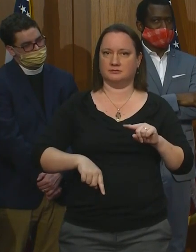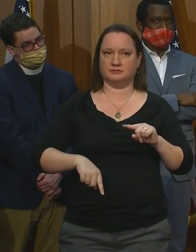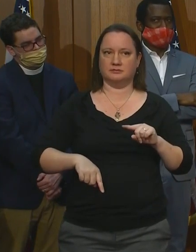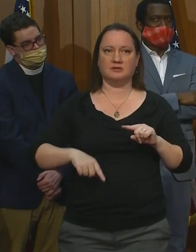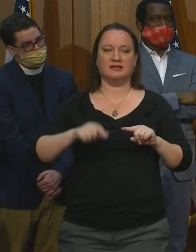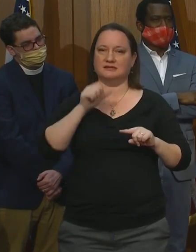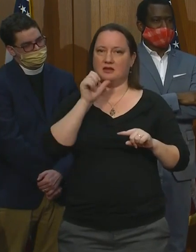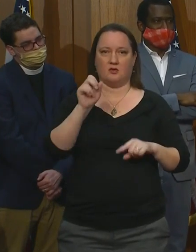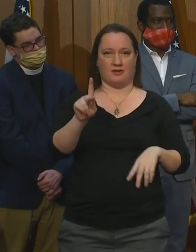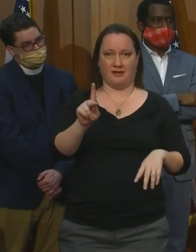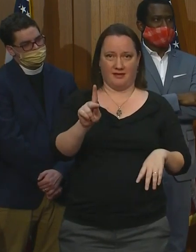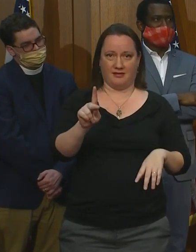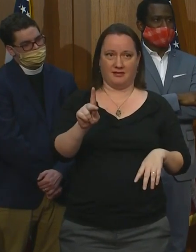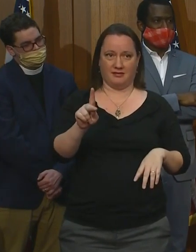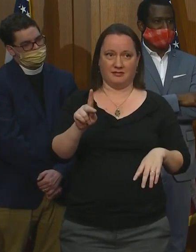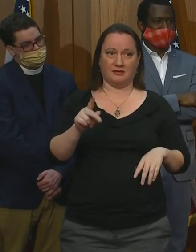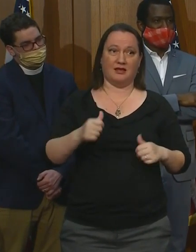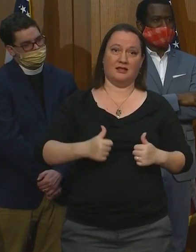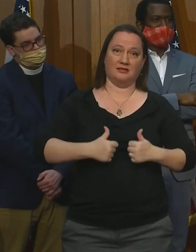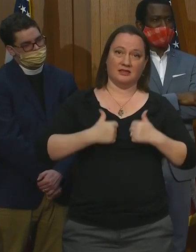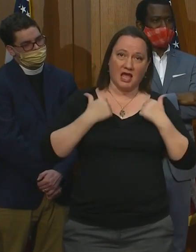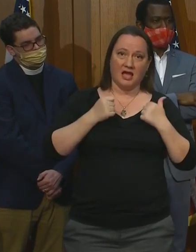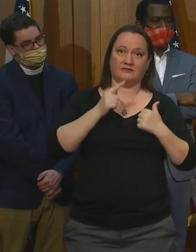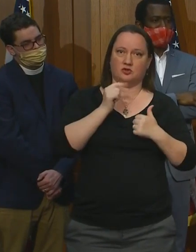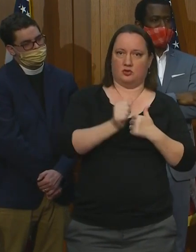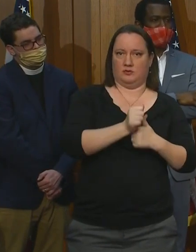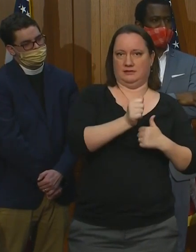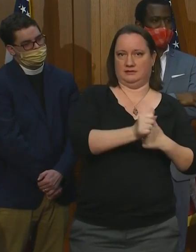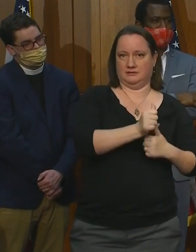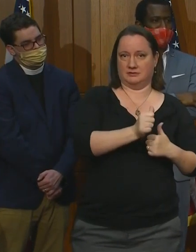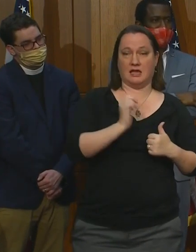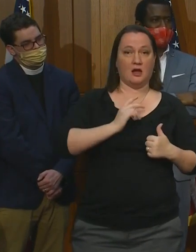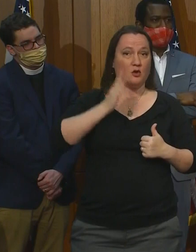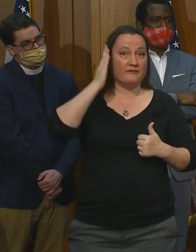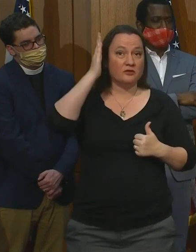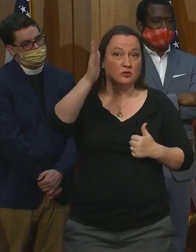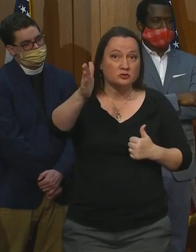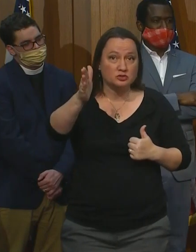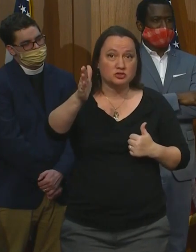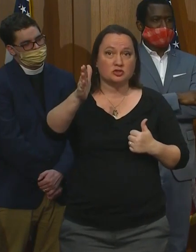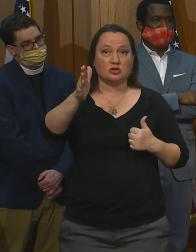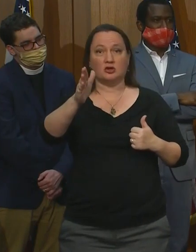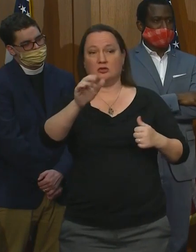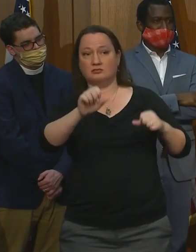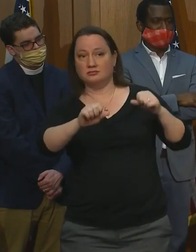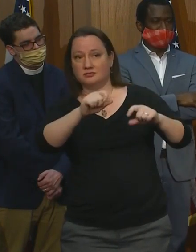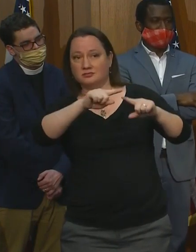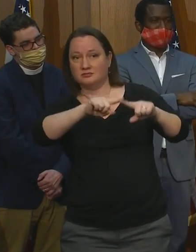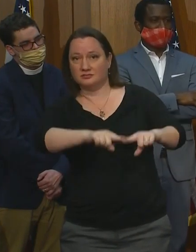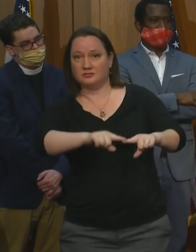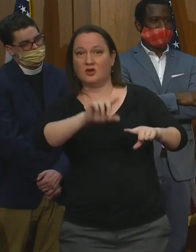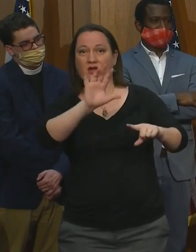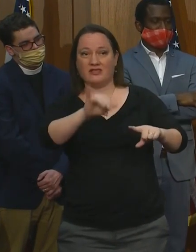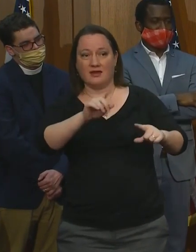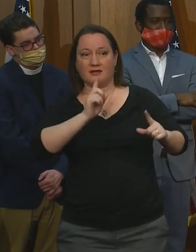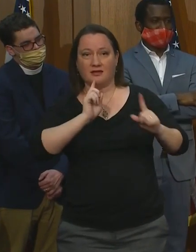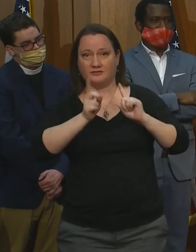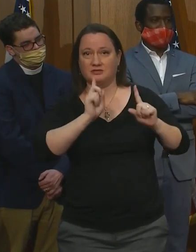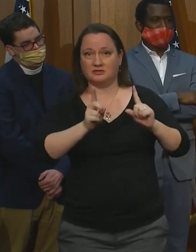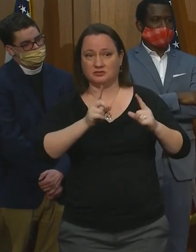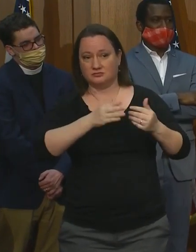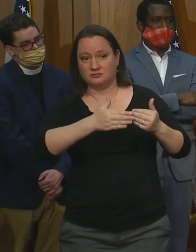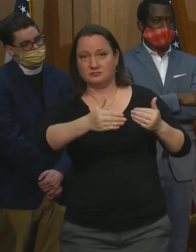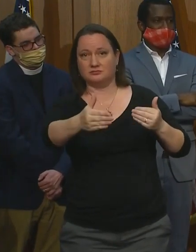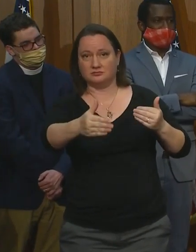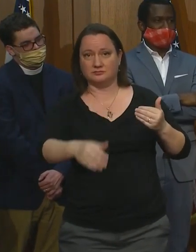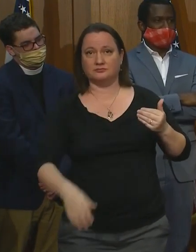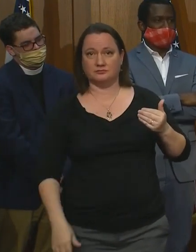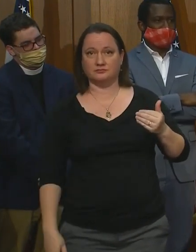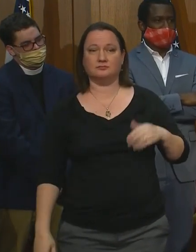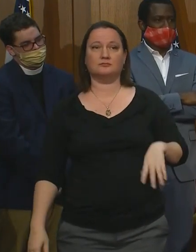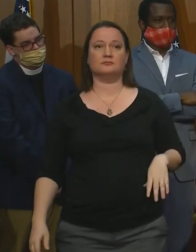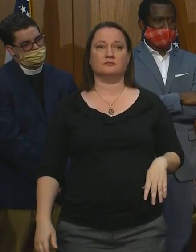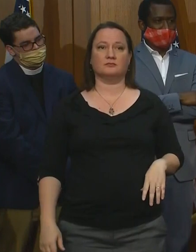CONTROVERSY. LIVES ARE ON THE